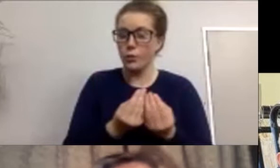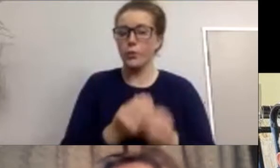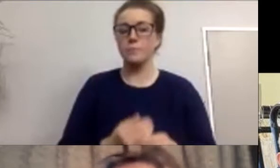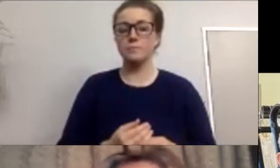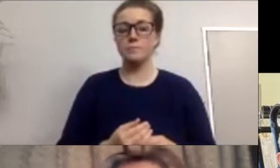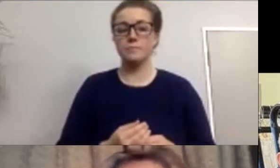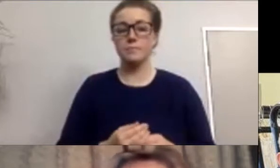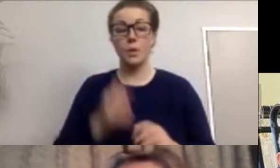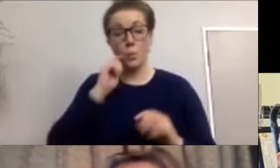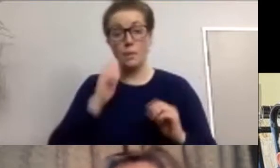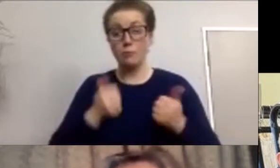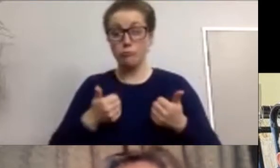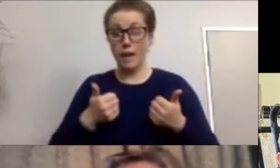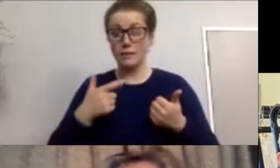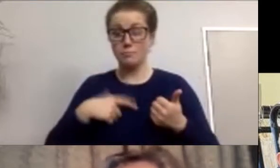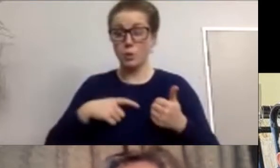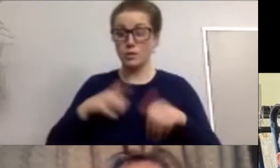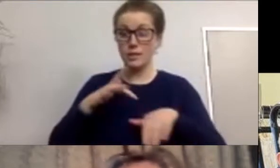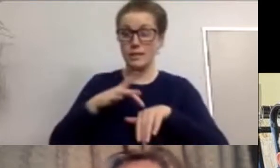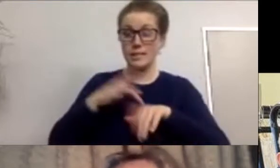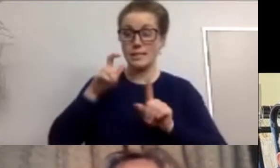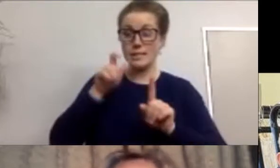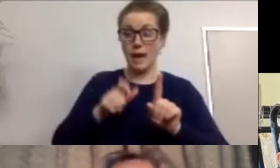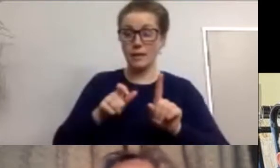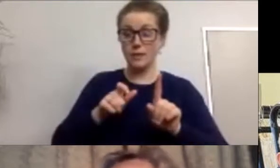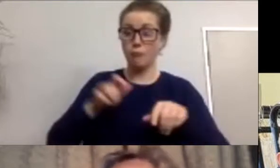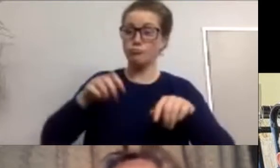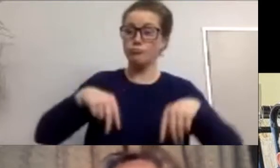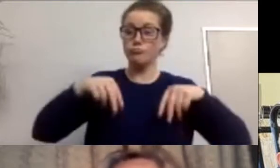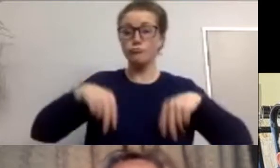great because the dancers bouncing on the spring floor would be fantastic for the